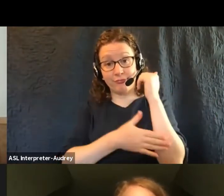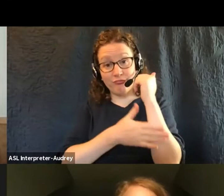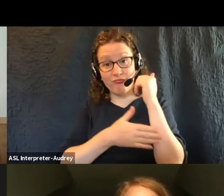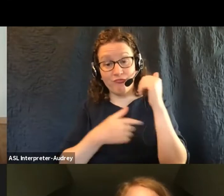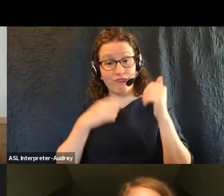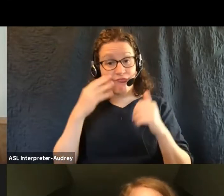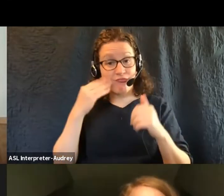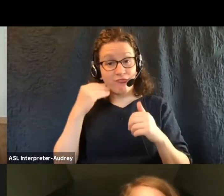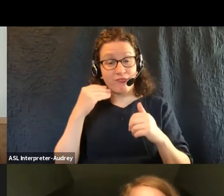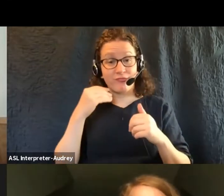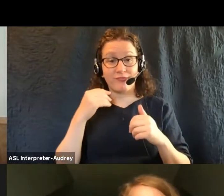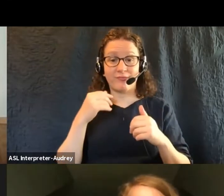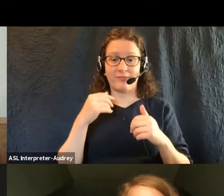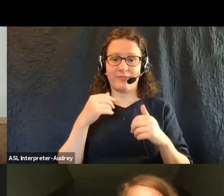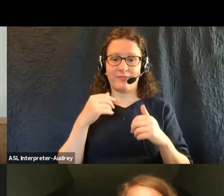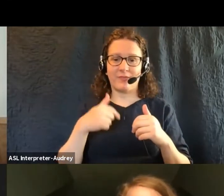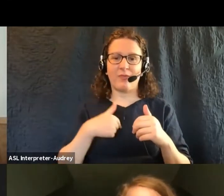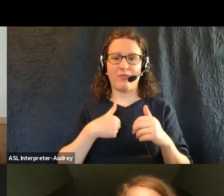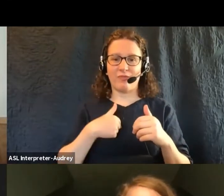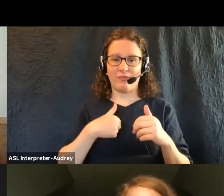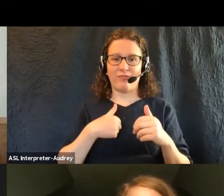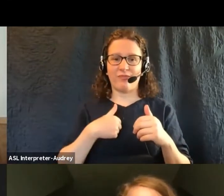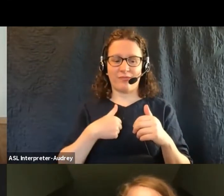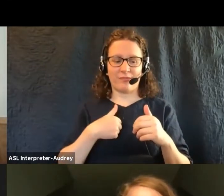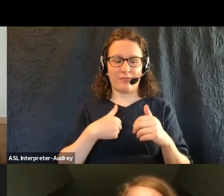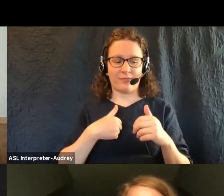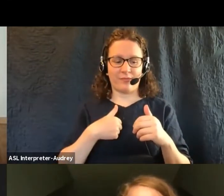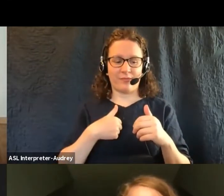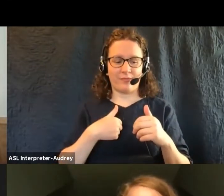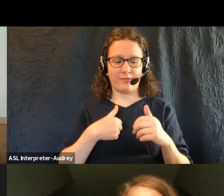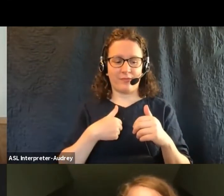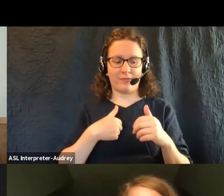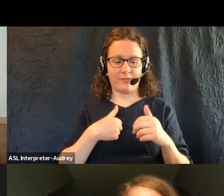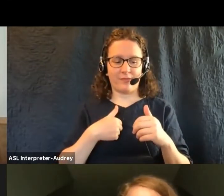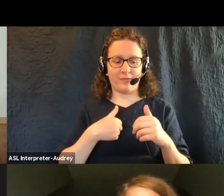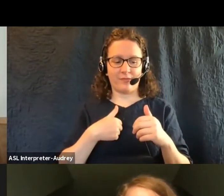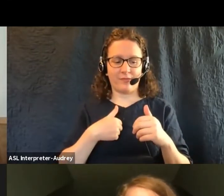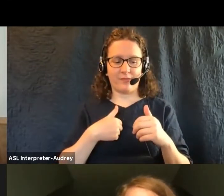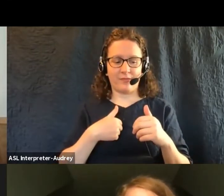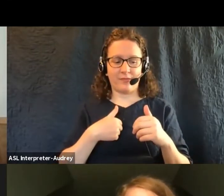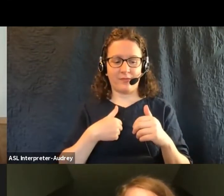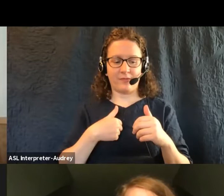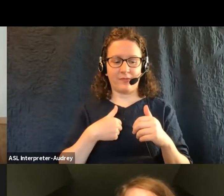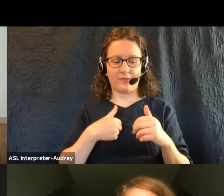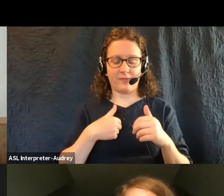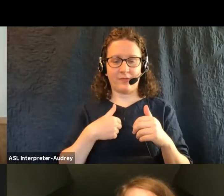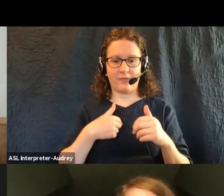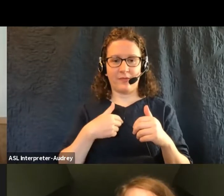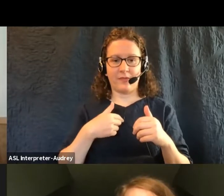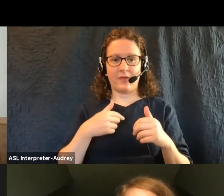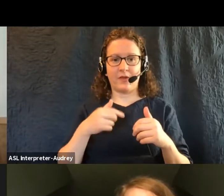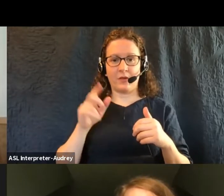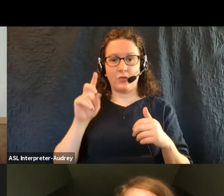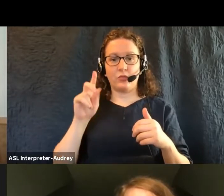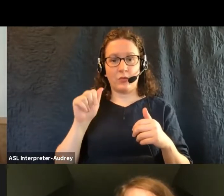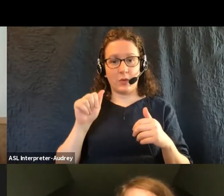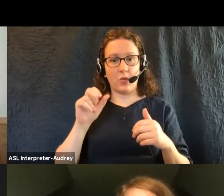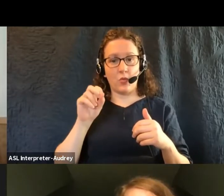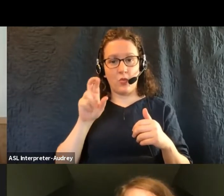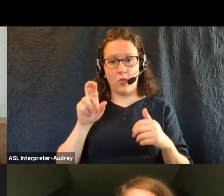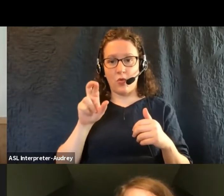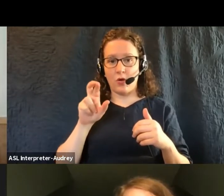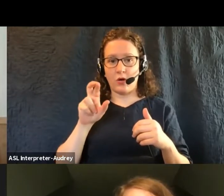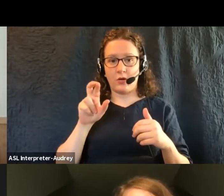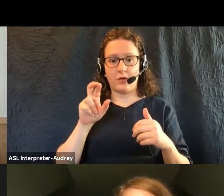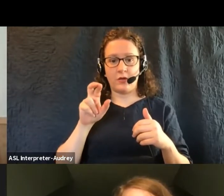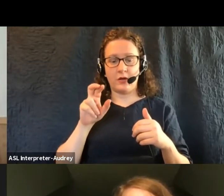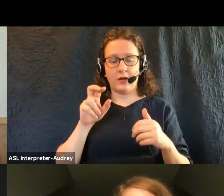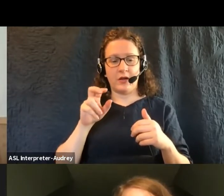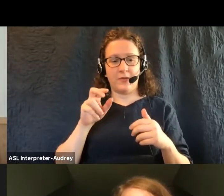which was obviously India, I felt that as a person with disability, your needs arising from your disability